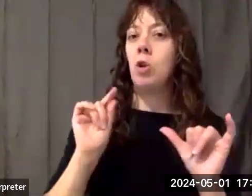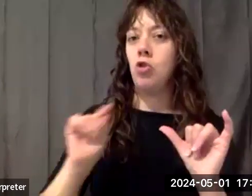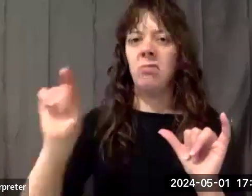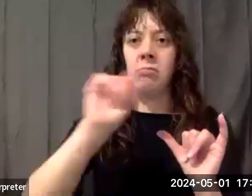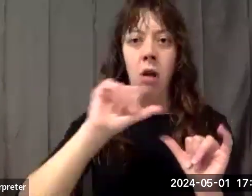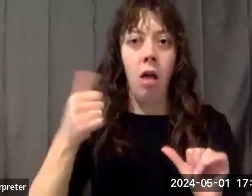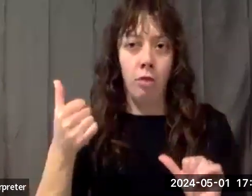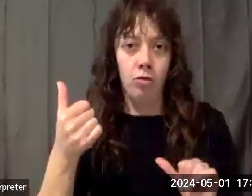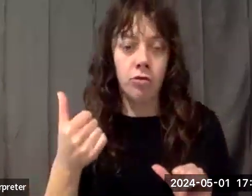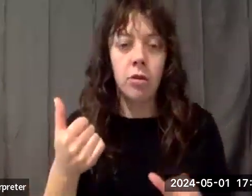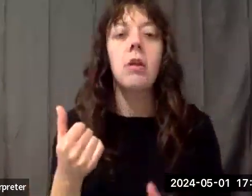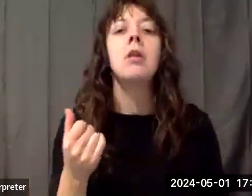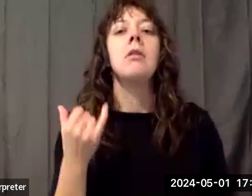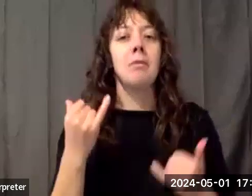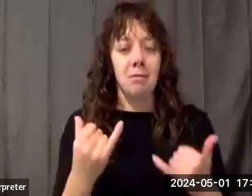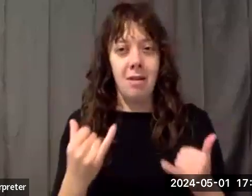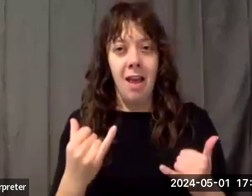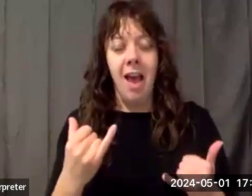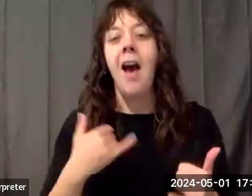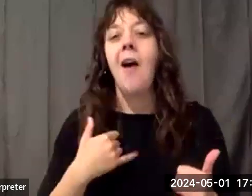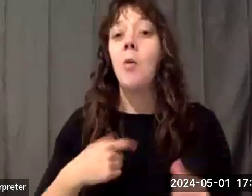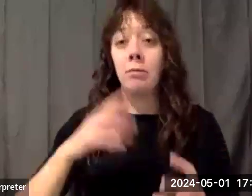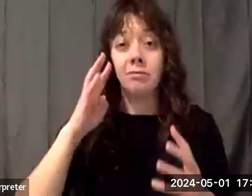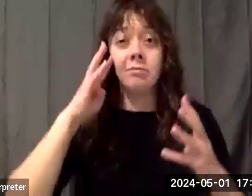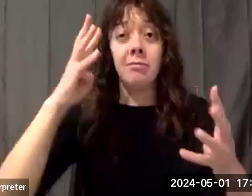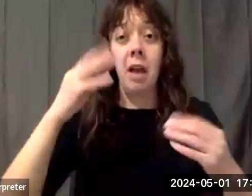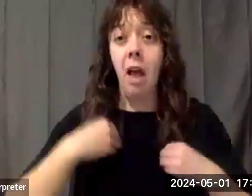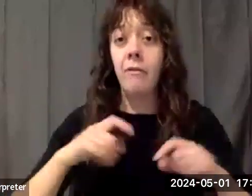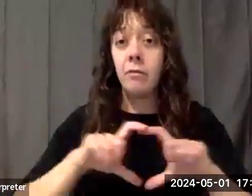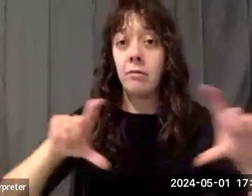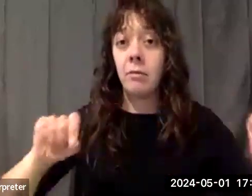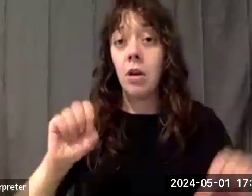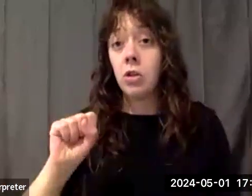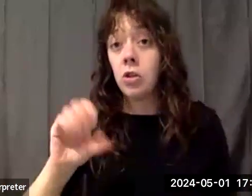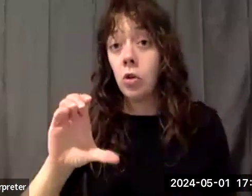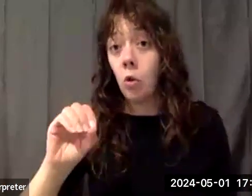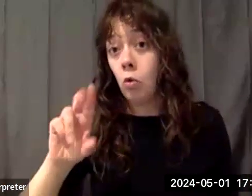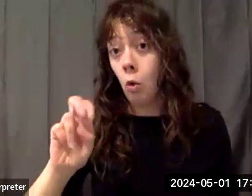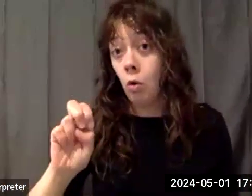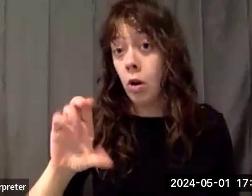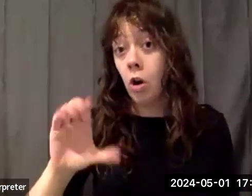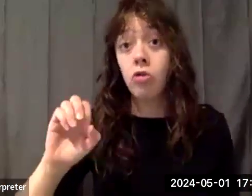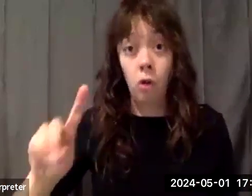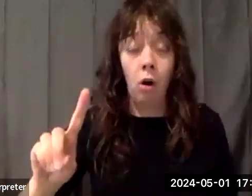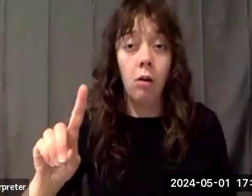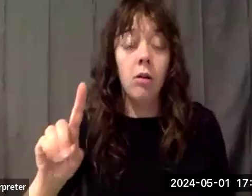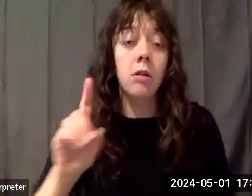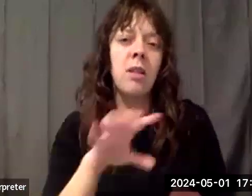to have scorecards like this that mirror in ways what we did with psychology and look at our data of applications,